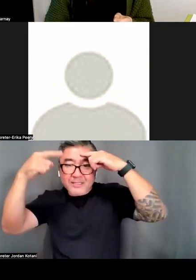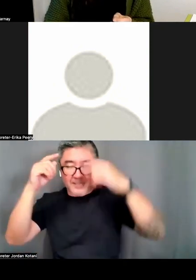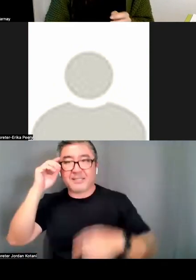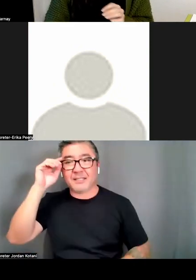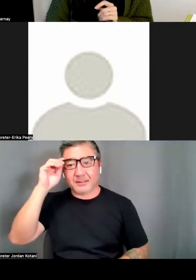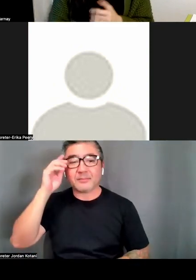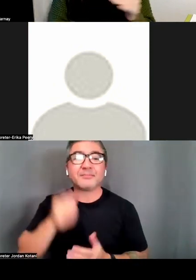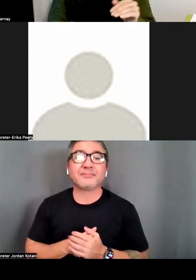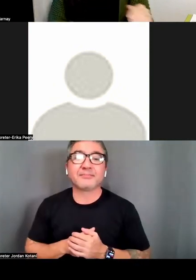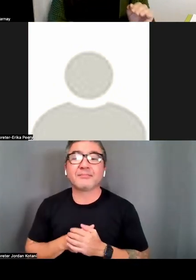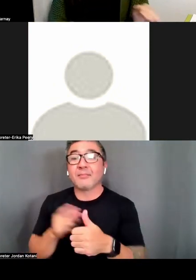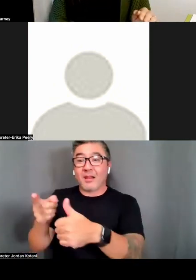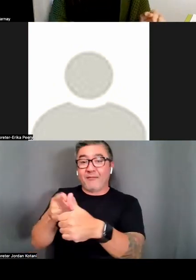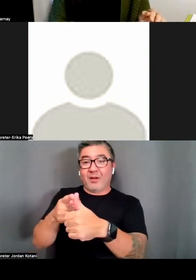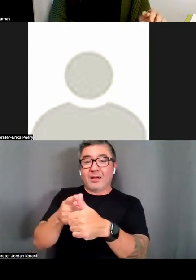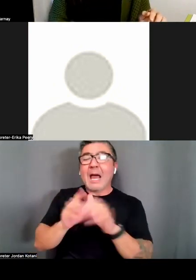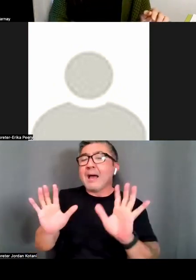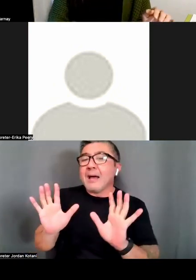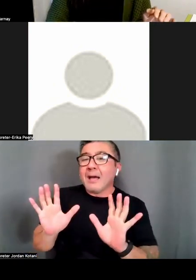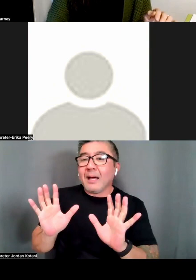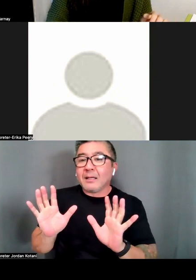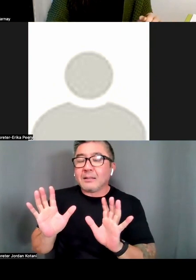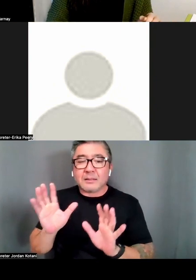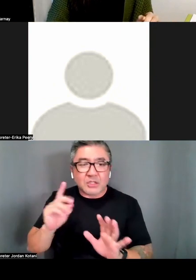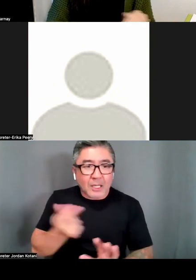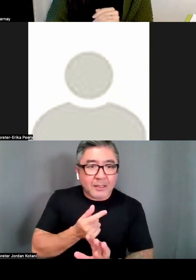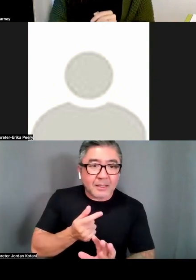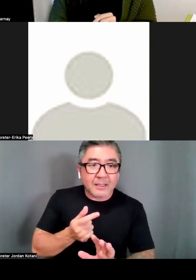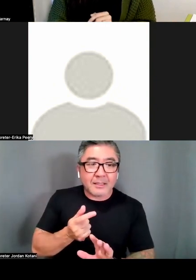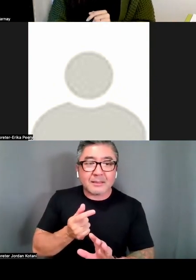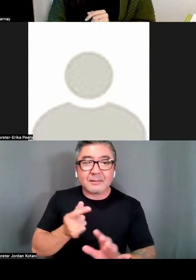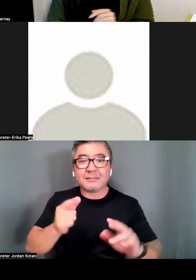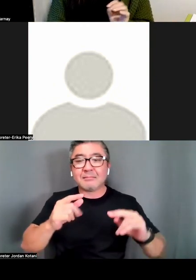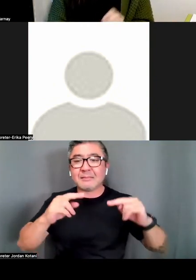First thing we're going to look at, I don't like slides that are a bunch of words, but